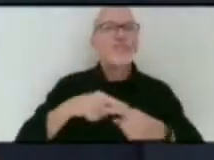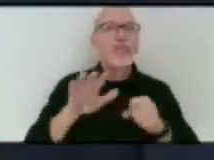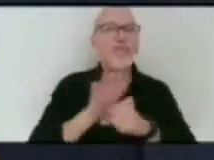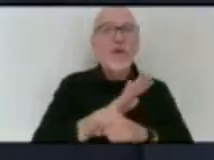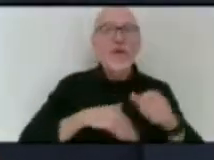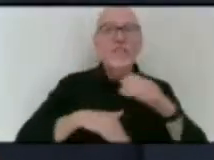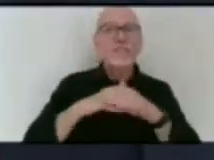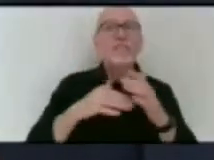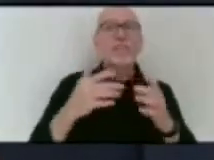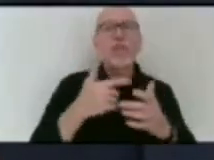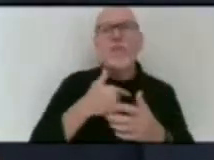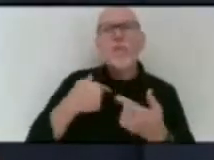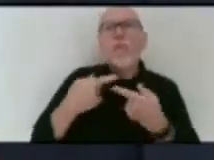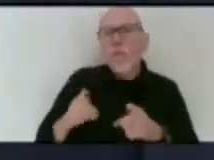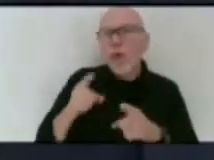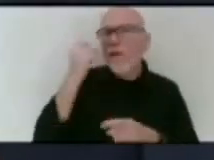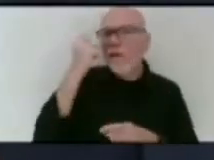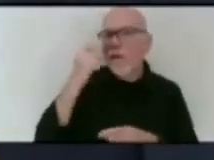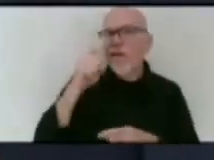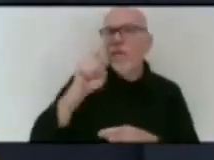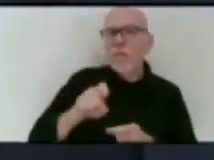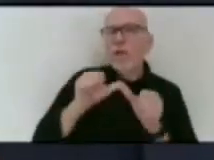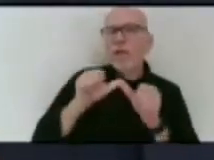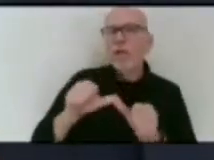maintaining social distancing and wearing mass coverings,